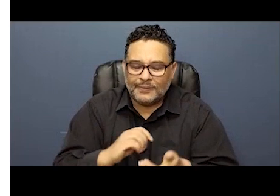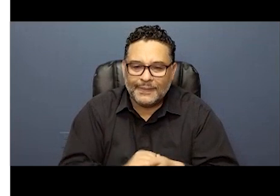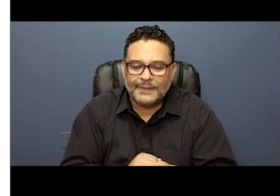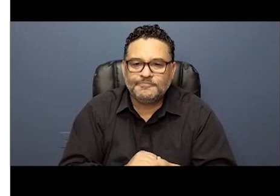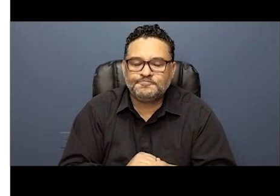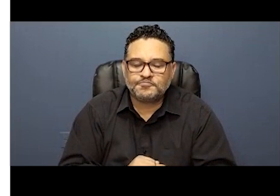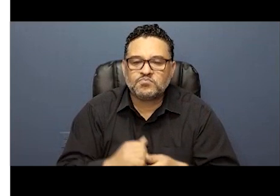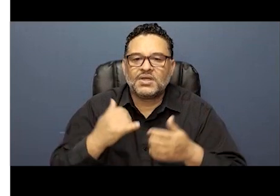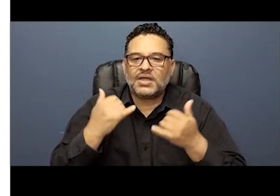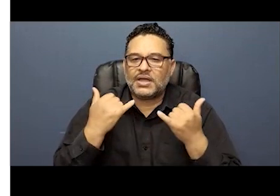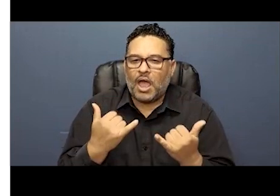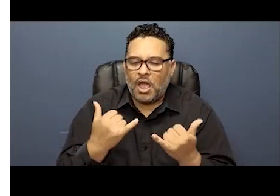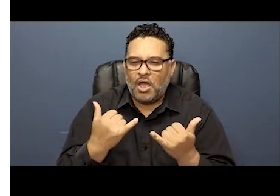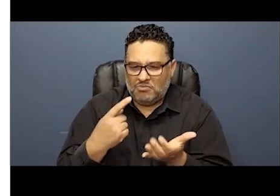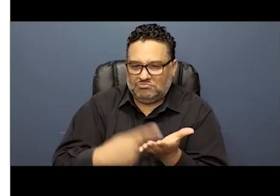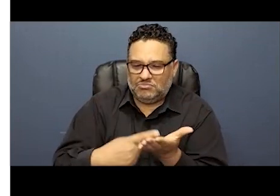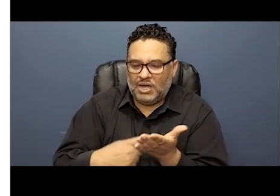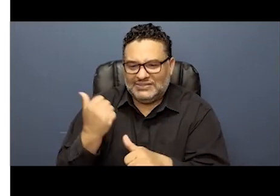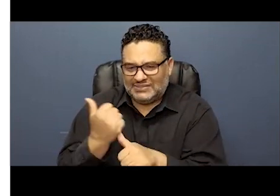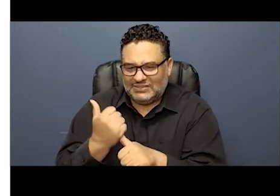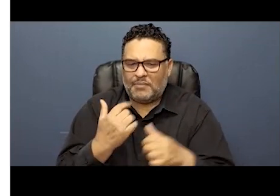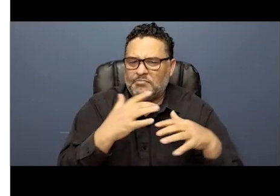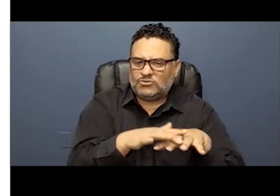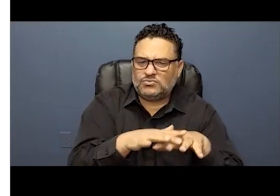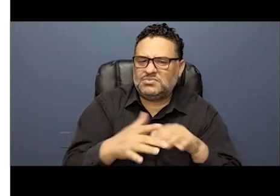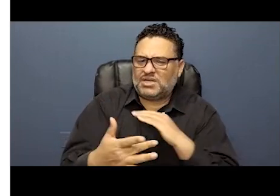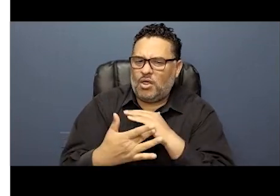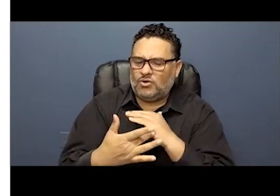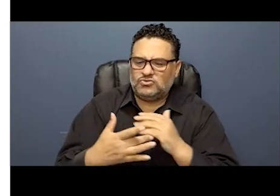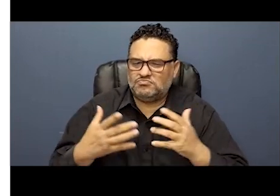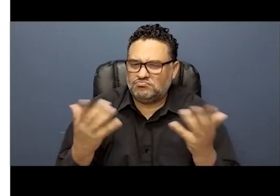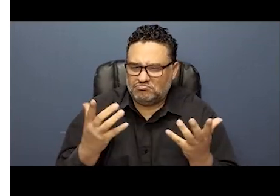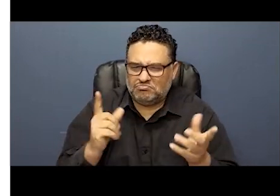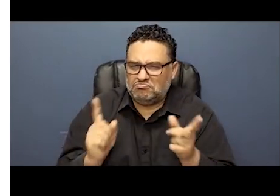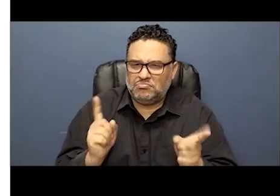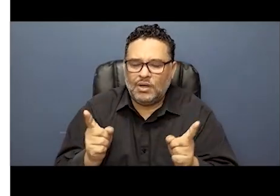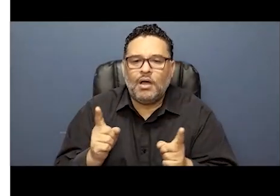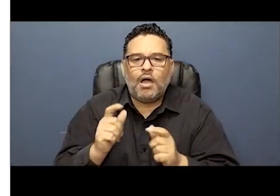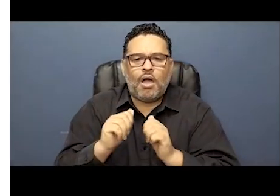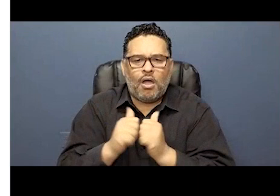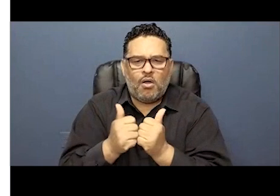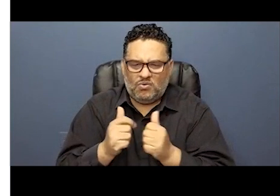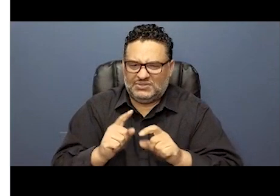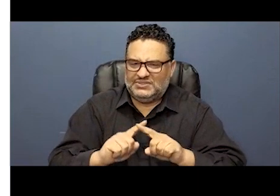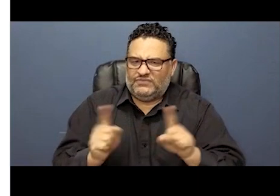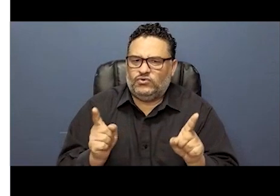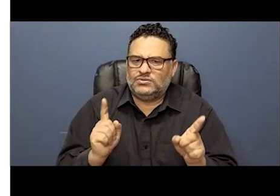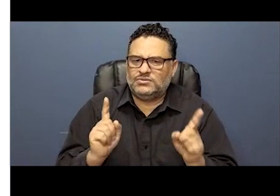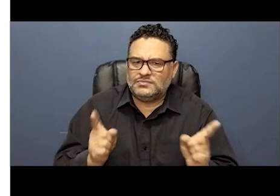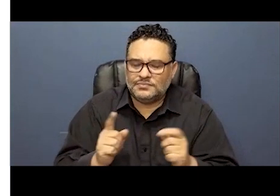assistive and mainstream technologies. What are they and how do they differ?